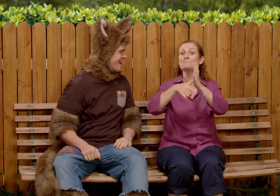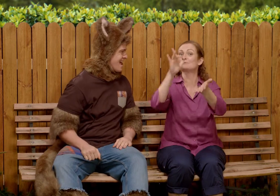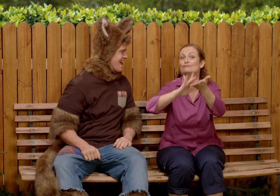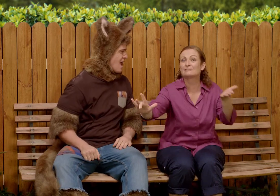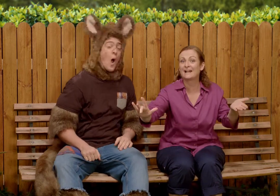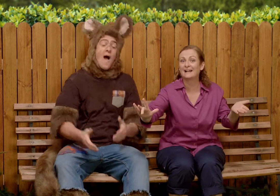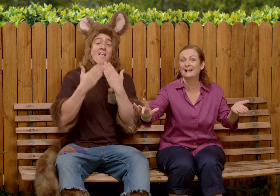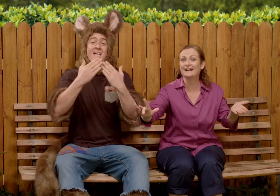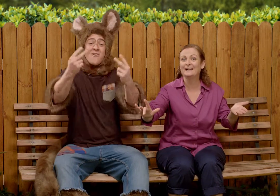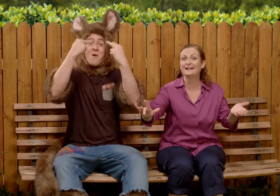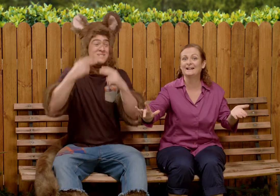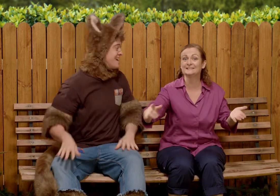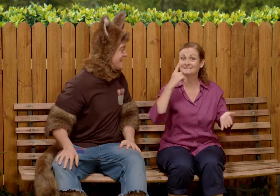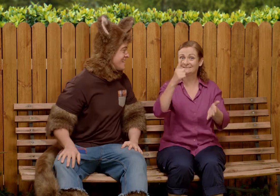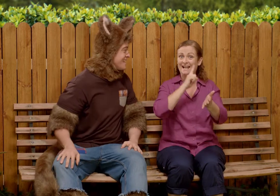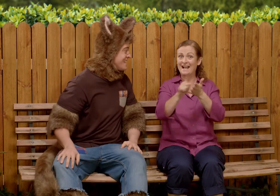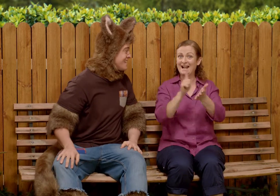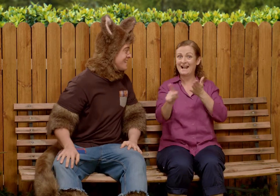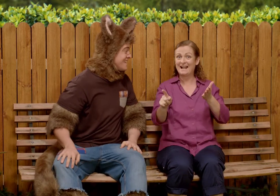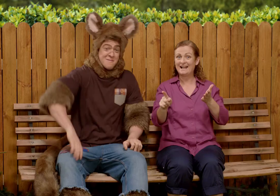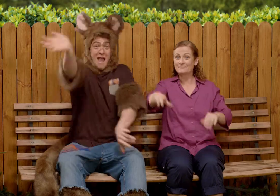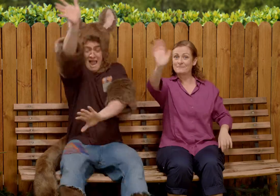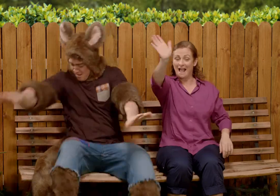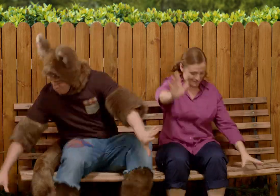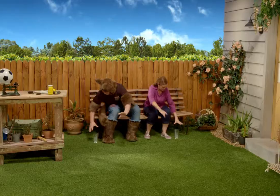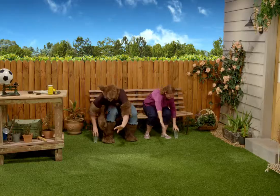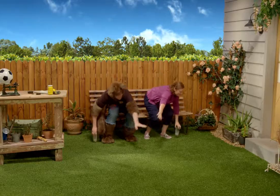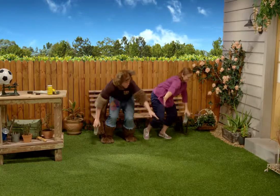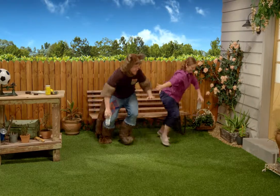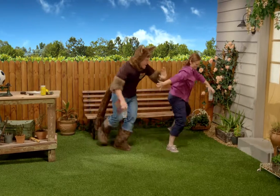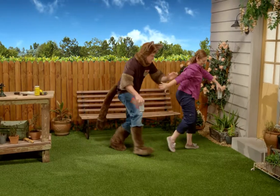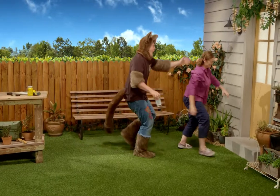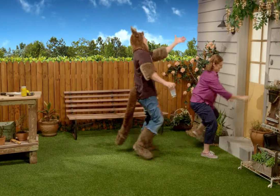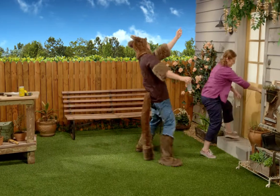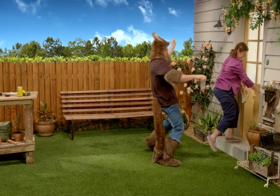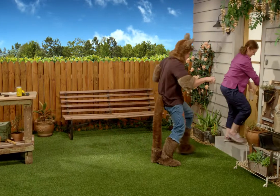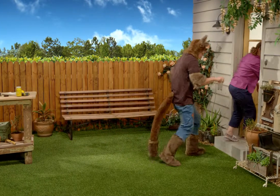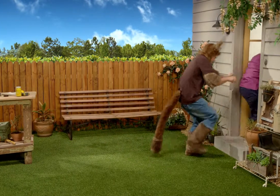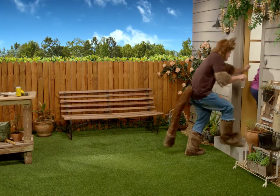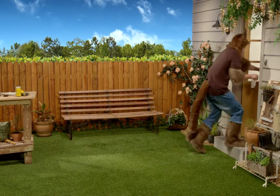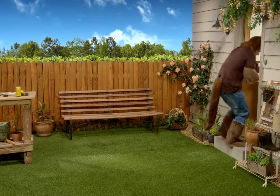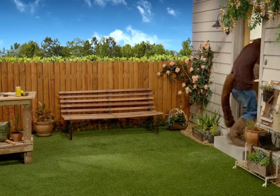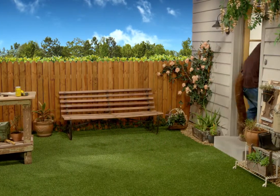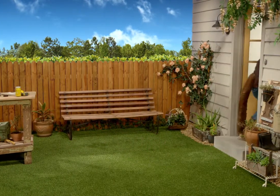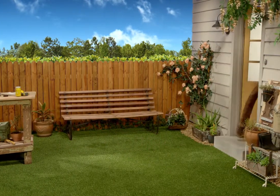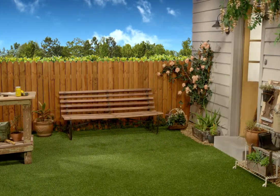Our time is up, Thanks for watching. See you next time. Bye! Me first! - Bye! Me first! Oh!